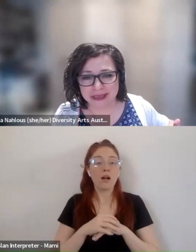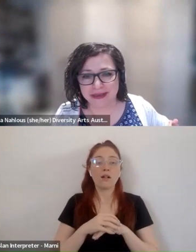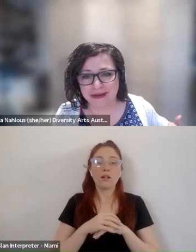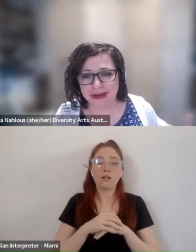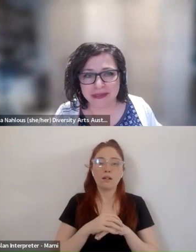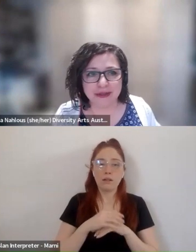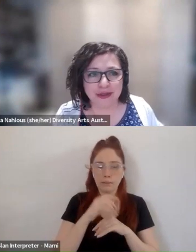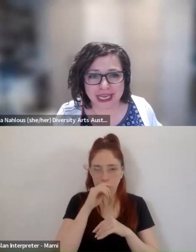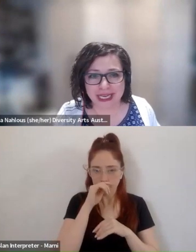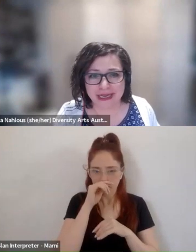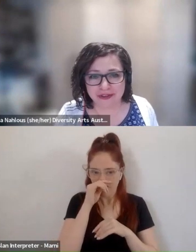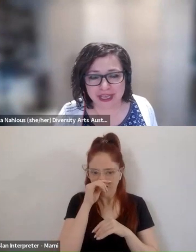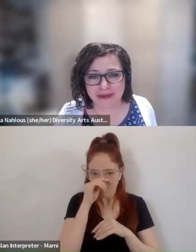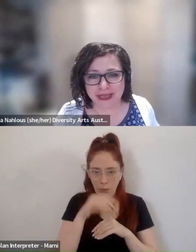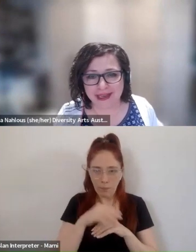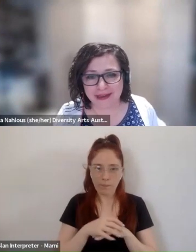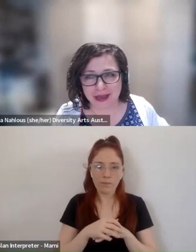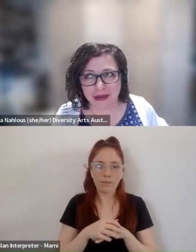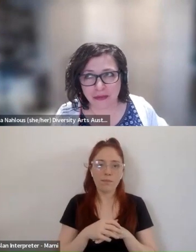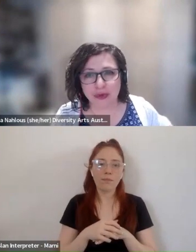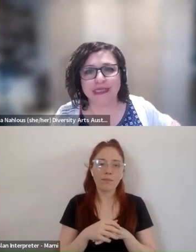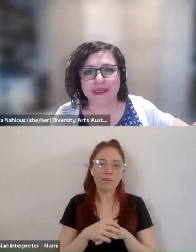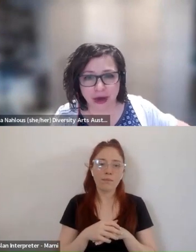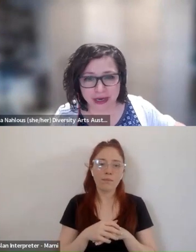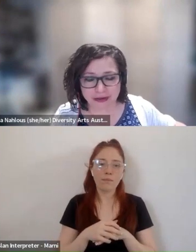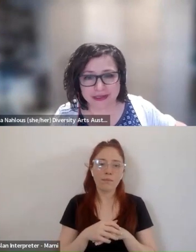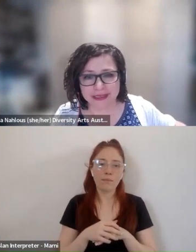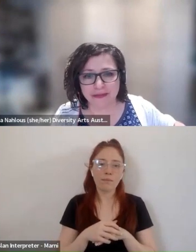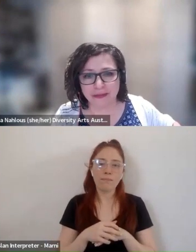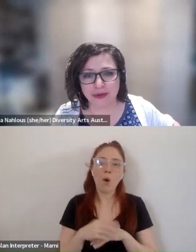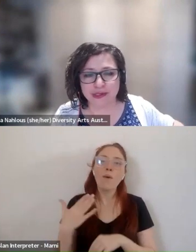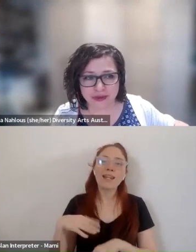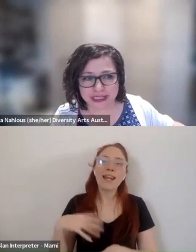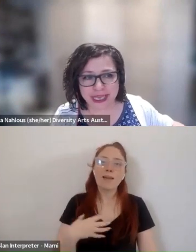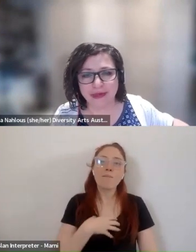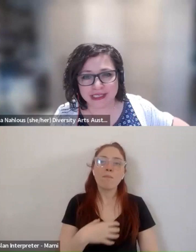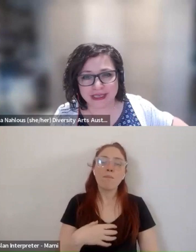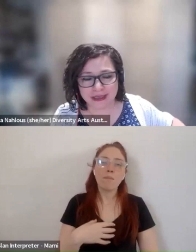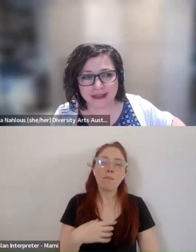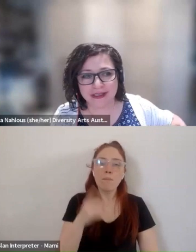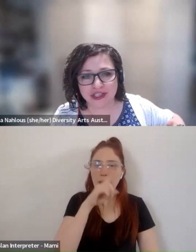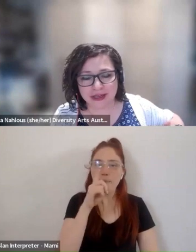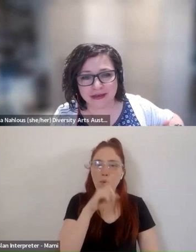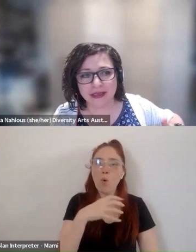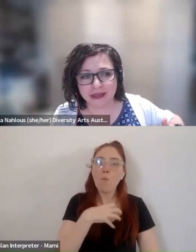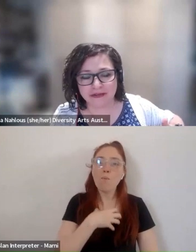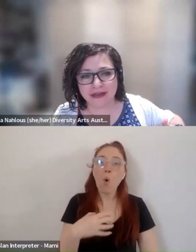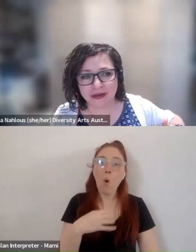there's an absolute need for there to be more recent migrants and people whose first language isn't English. And the fact that